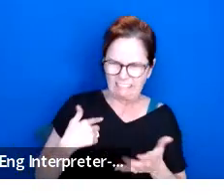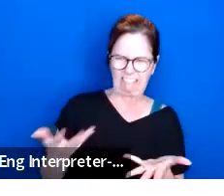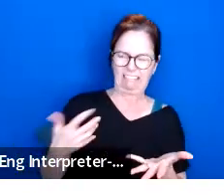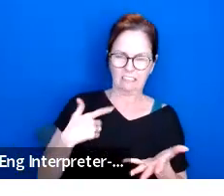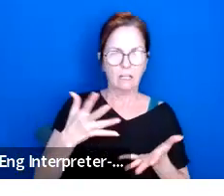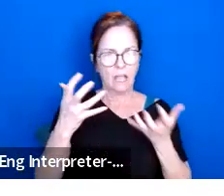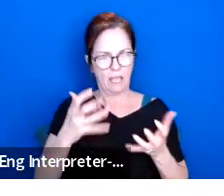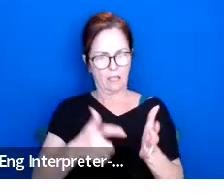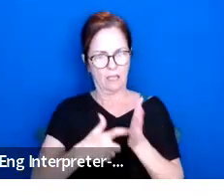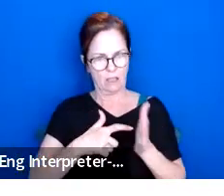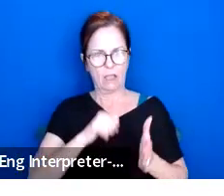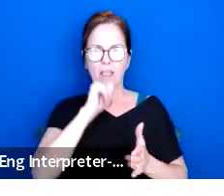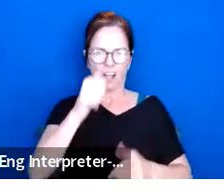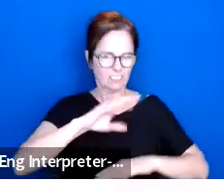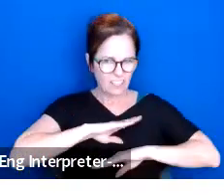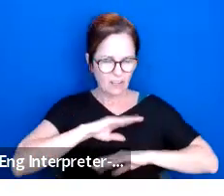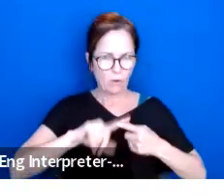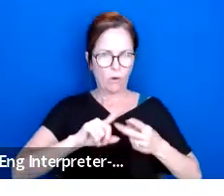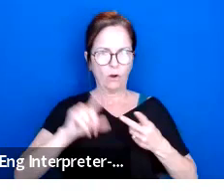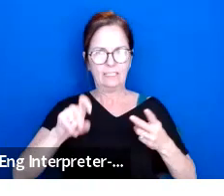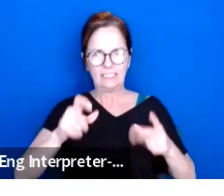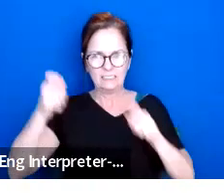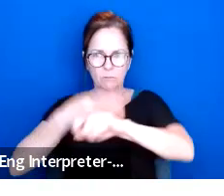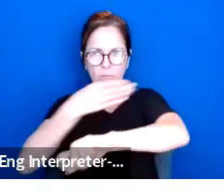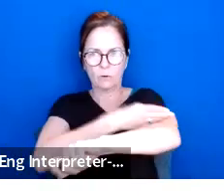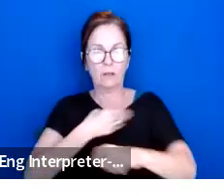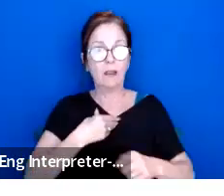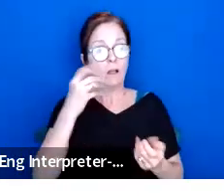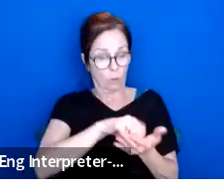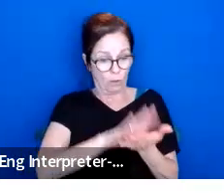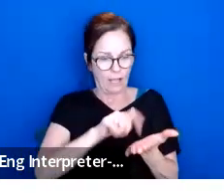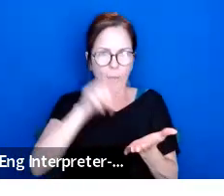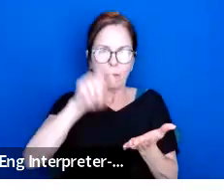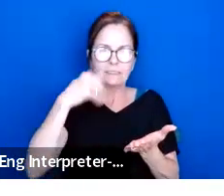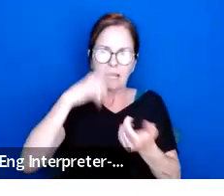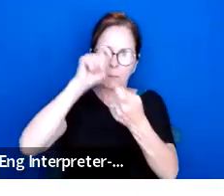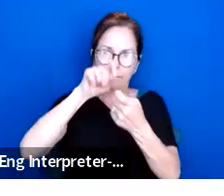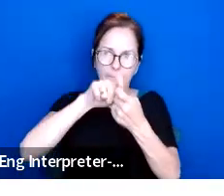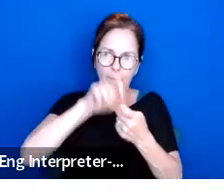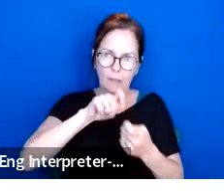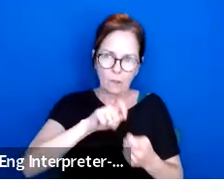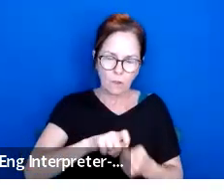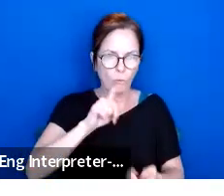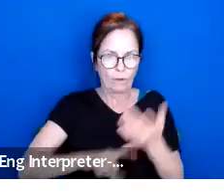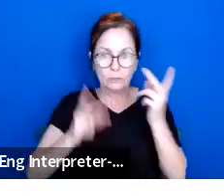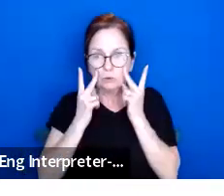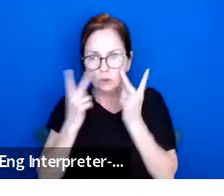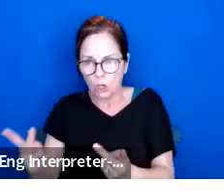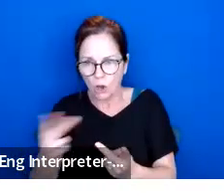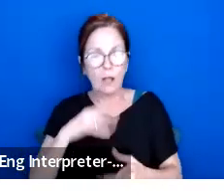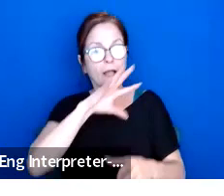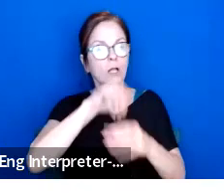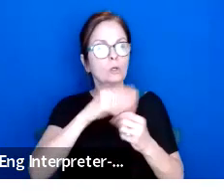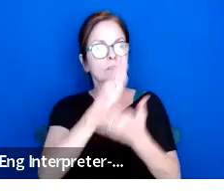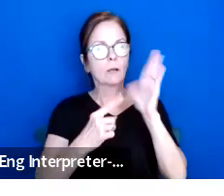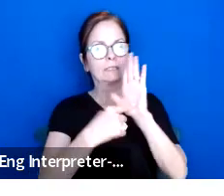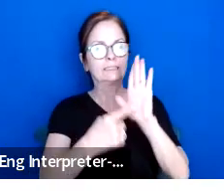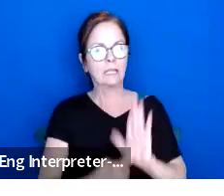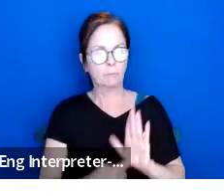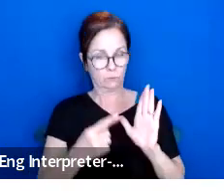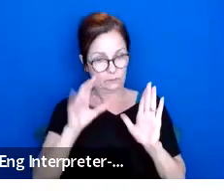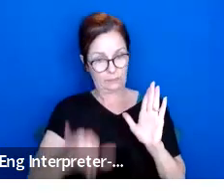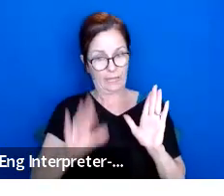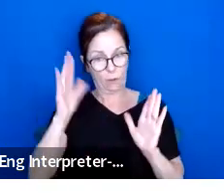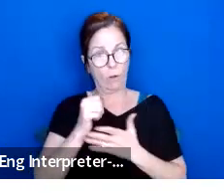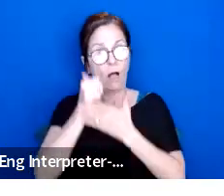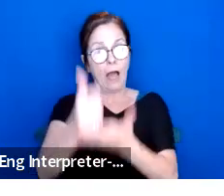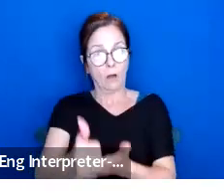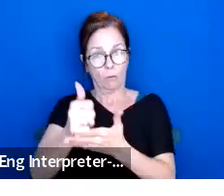We want to note exactly what it is that what was seen. And give some examples of what might help to improve this, deficiency.